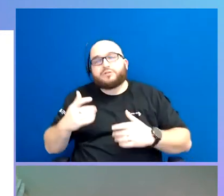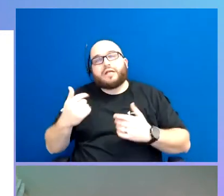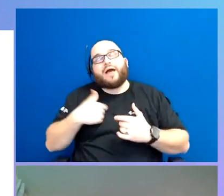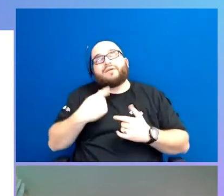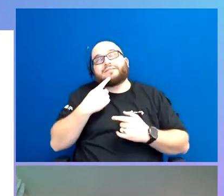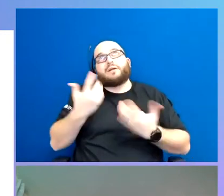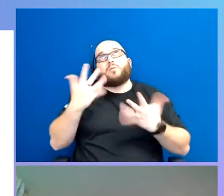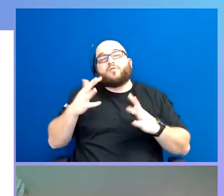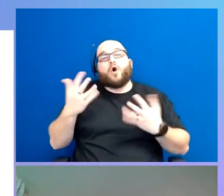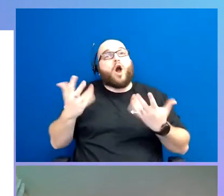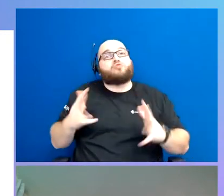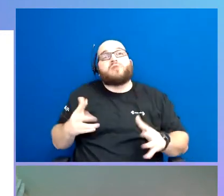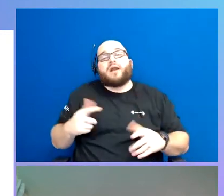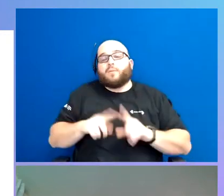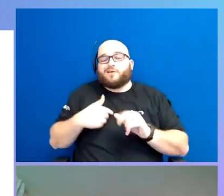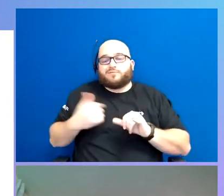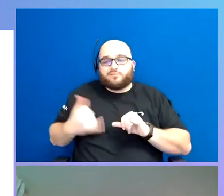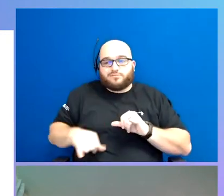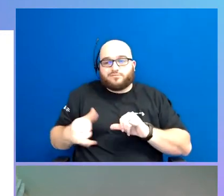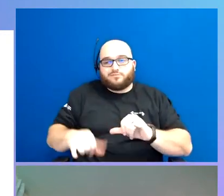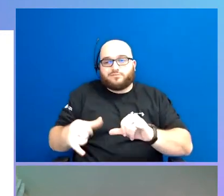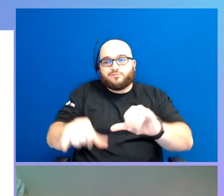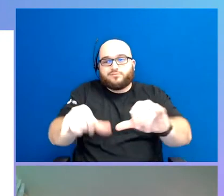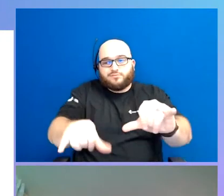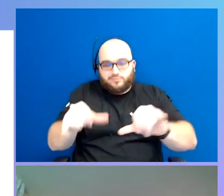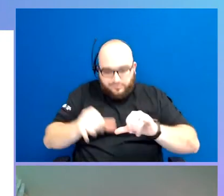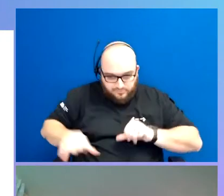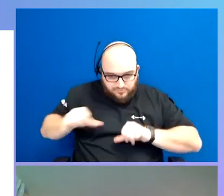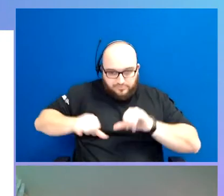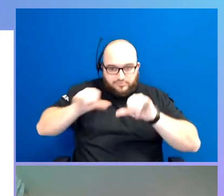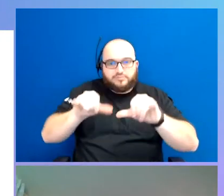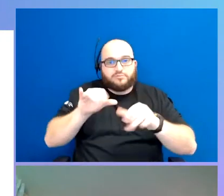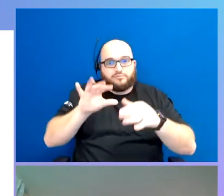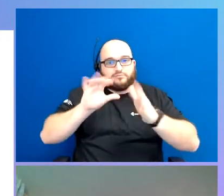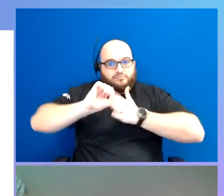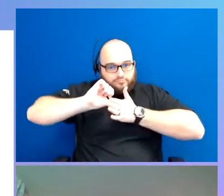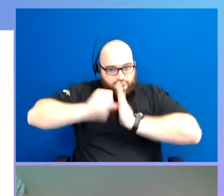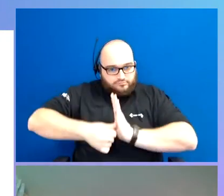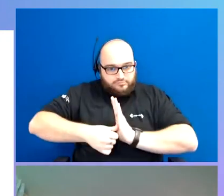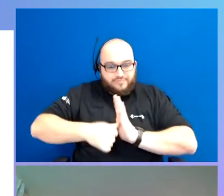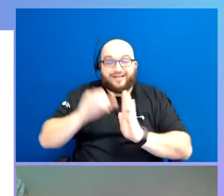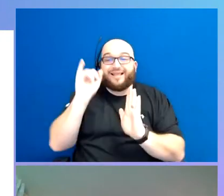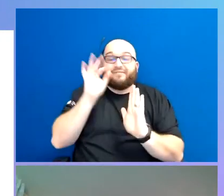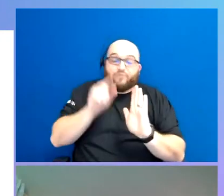here that if we can if, if we